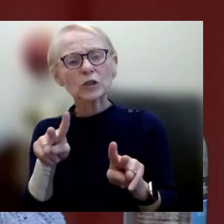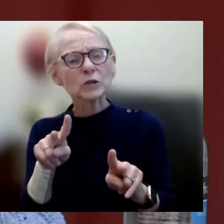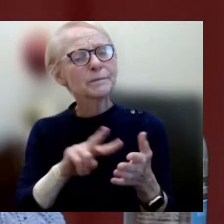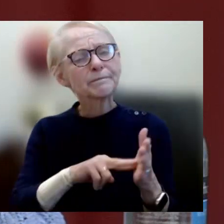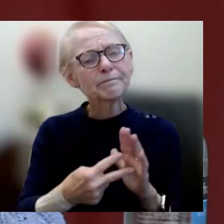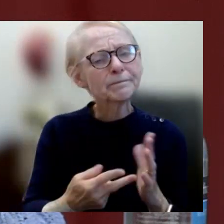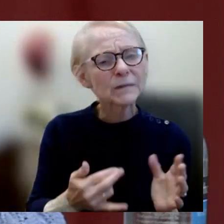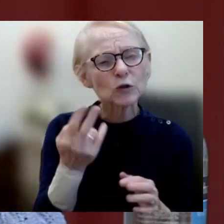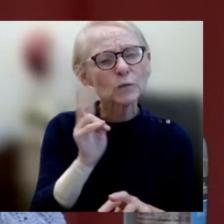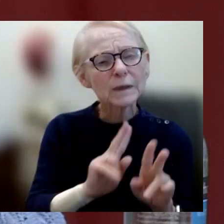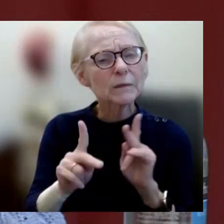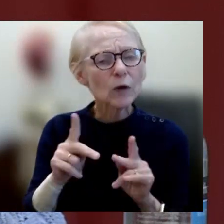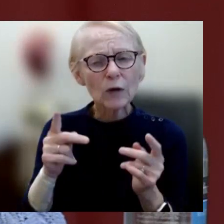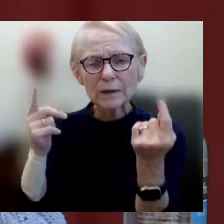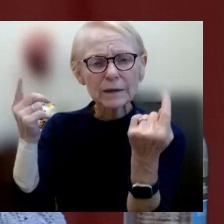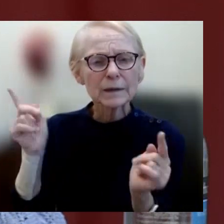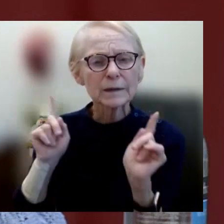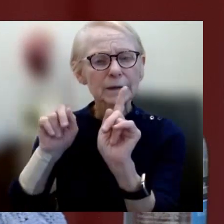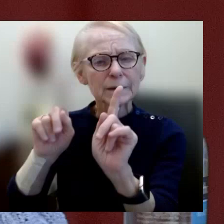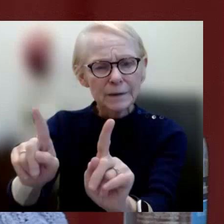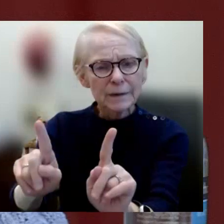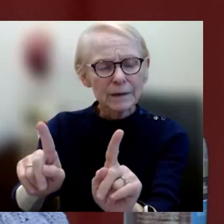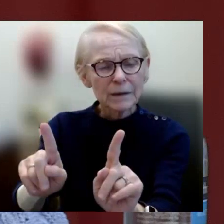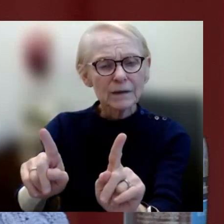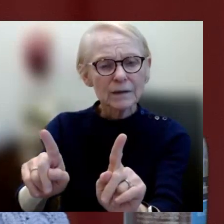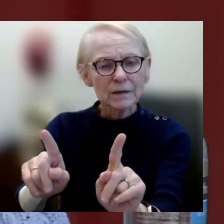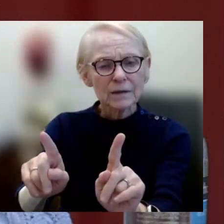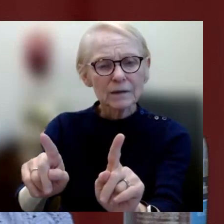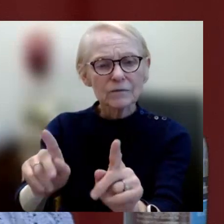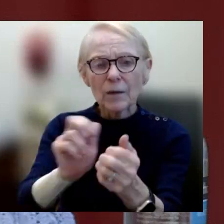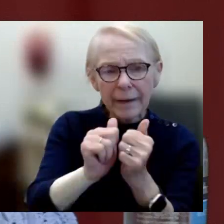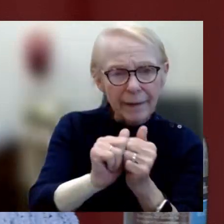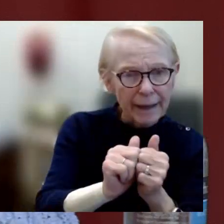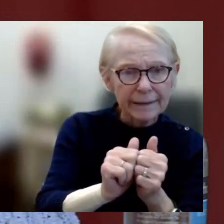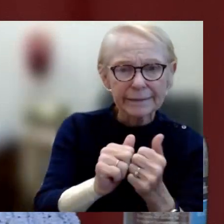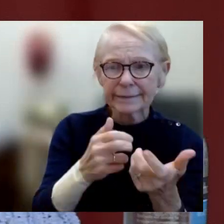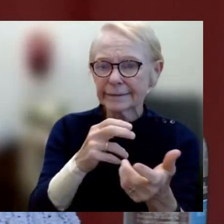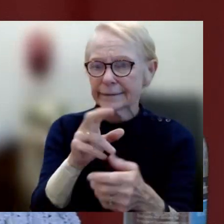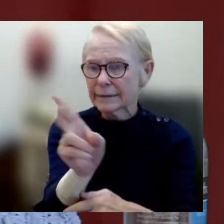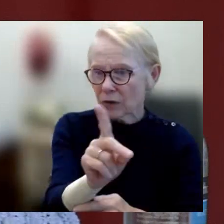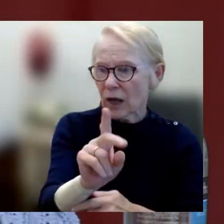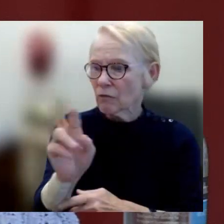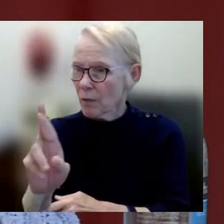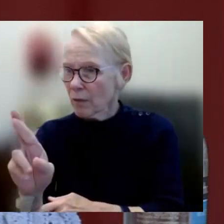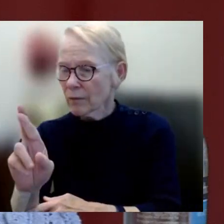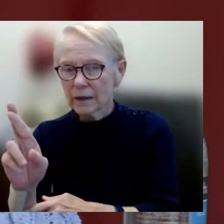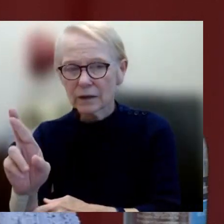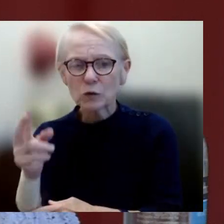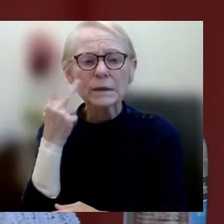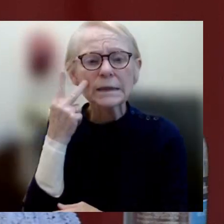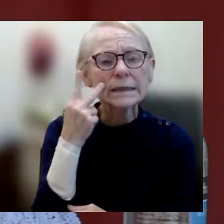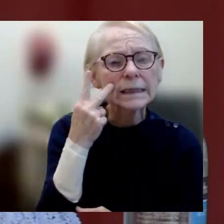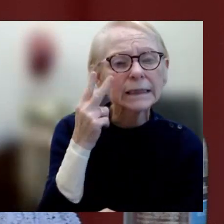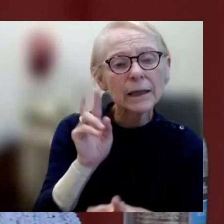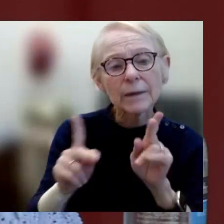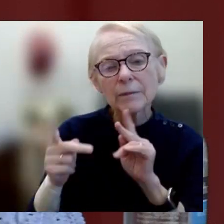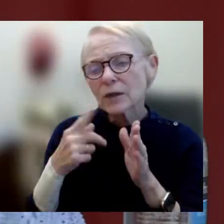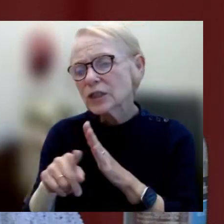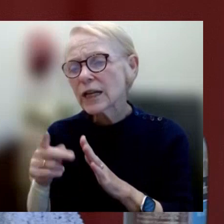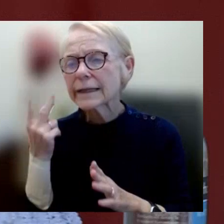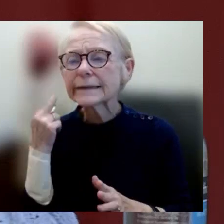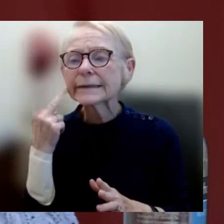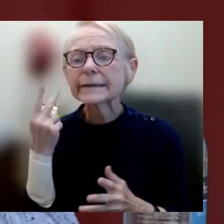from each um campaign so you'll see them around they're kind of checking um how many people are